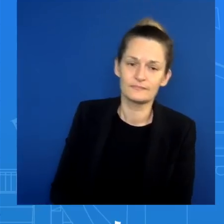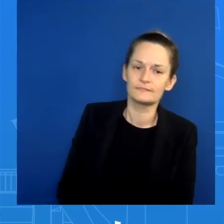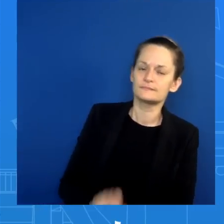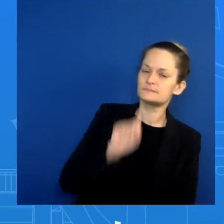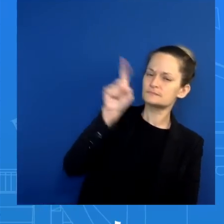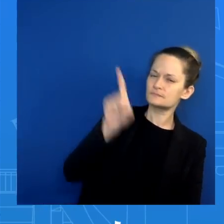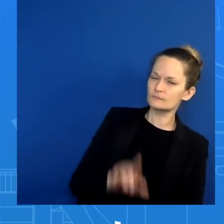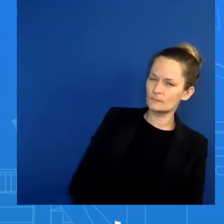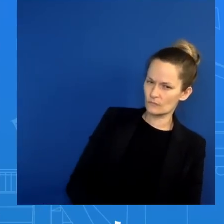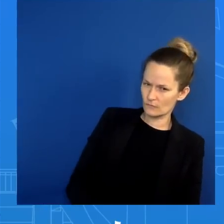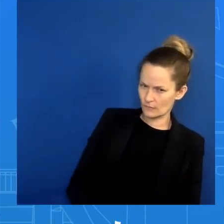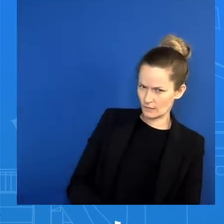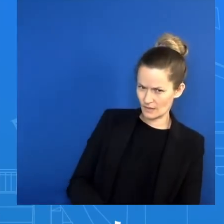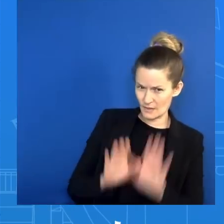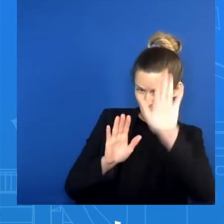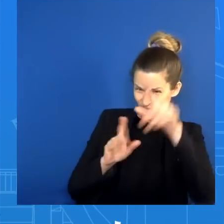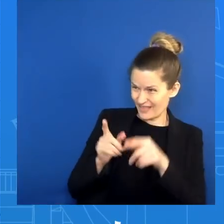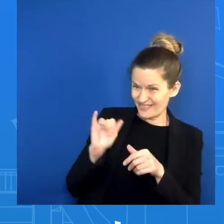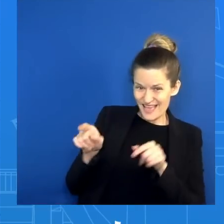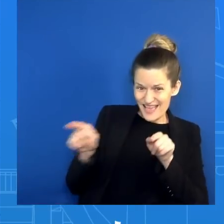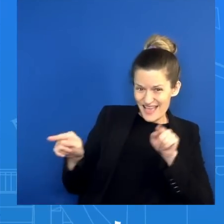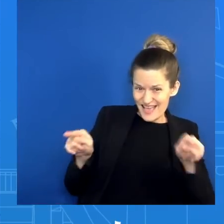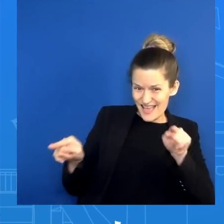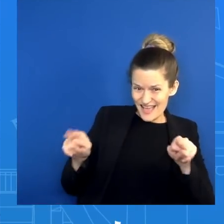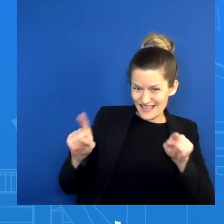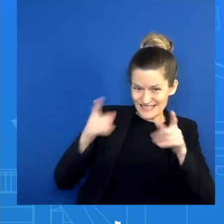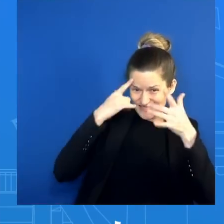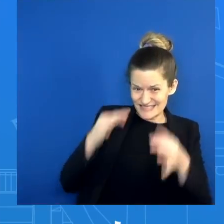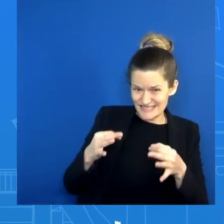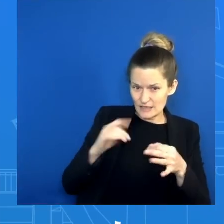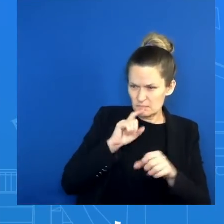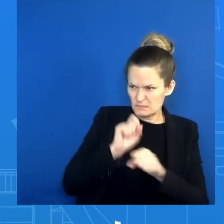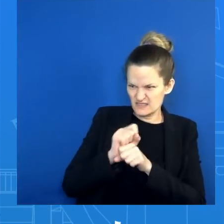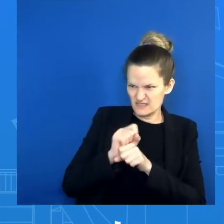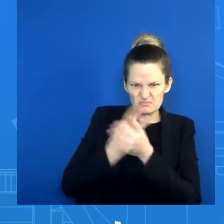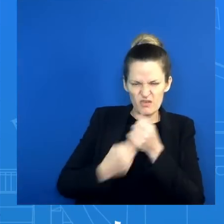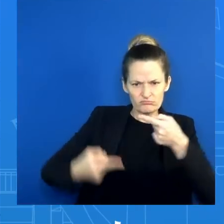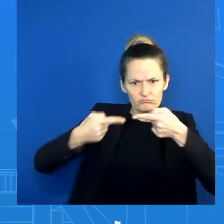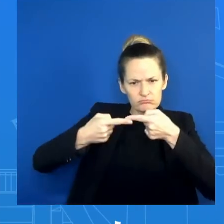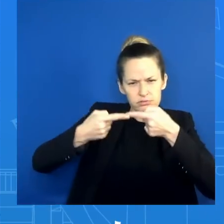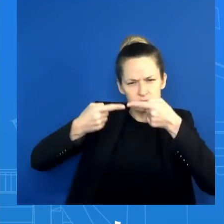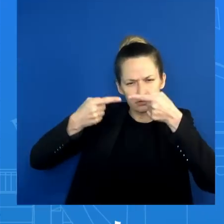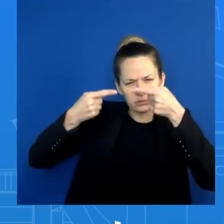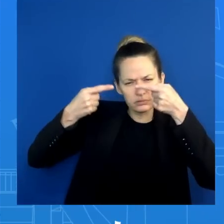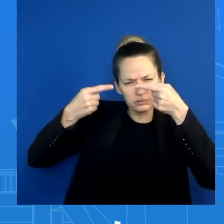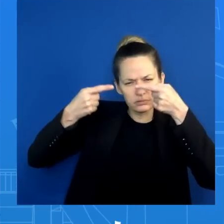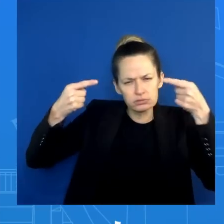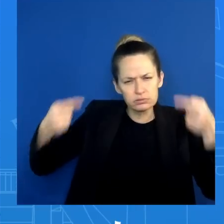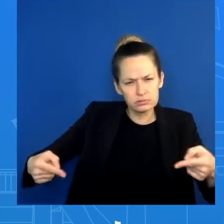I think it's basically what I just stated. Right. Which is like majority of Americans have made have been very clear on this.